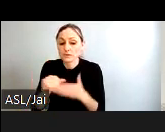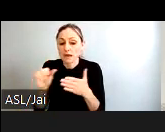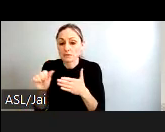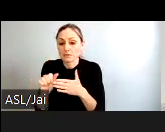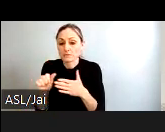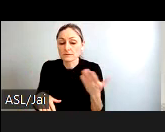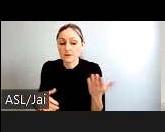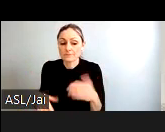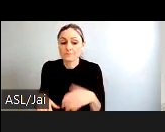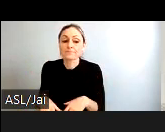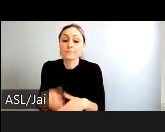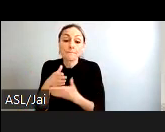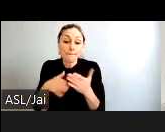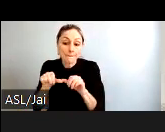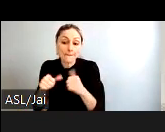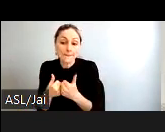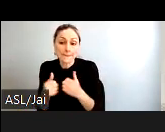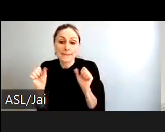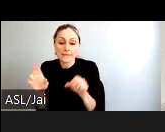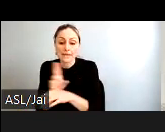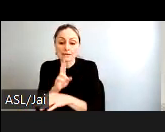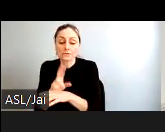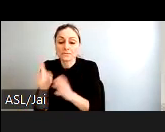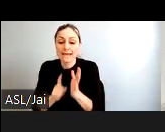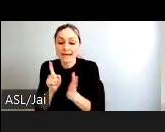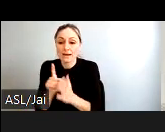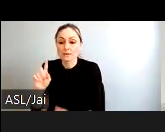Some agencies may use the hourly rate from the previous slide and